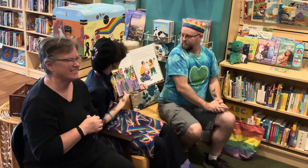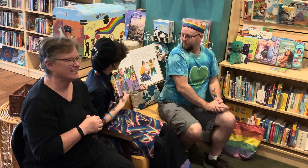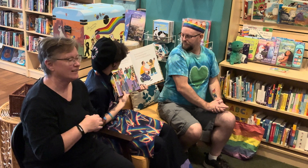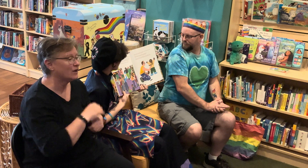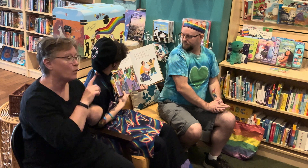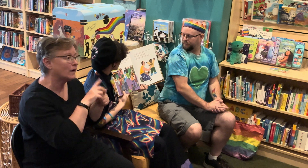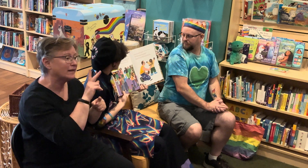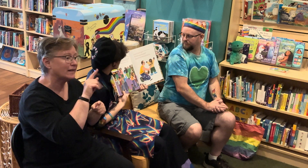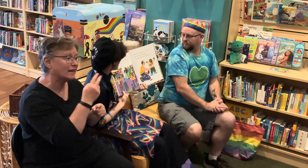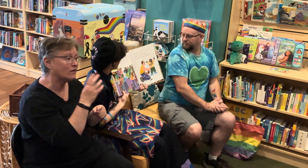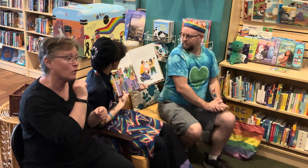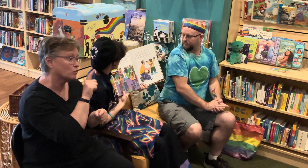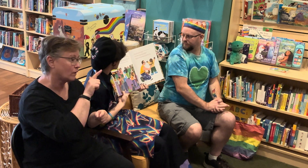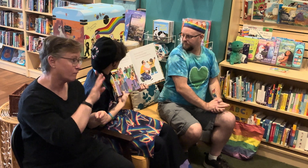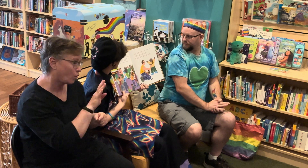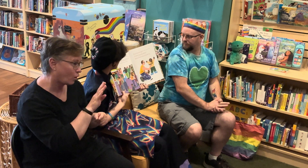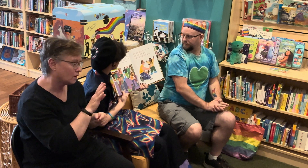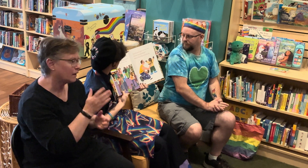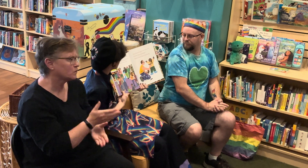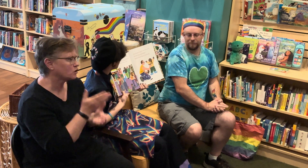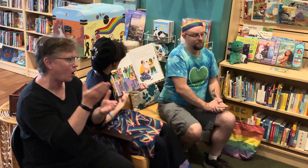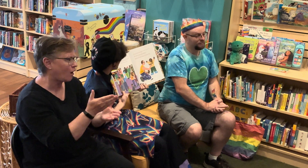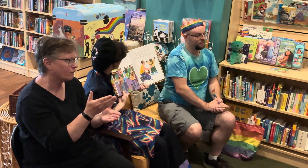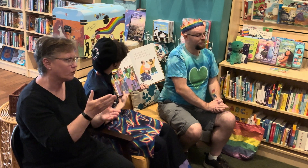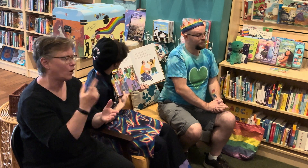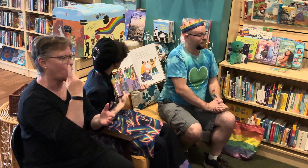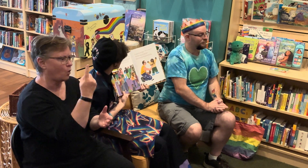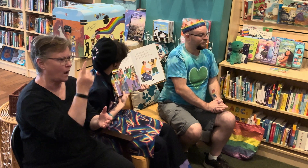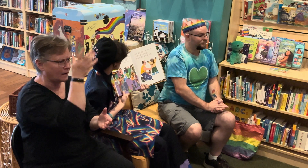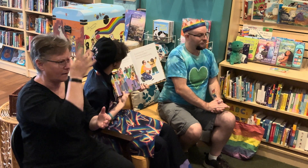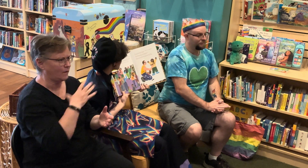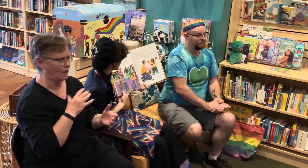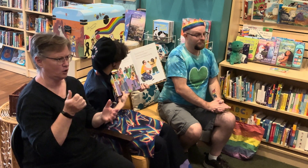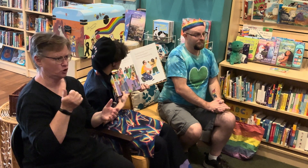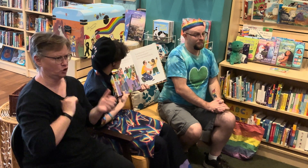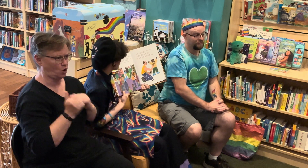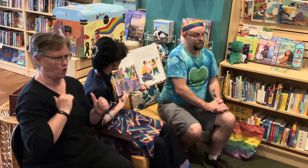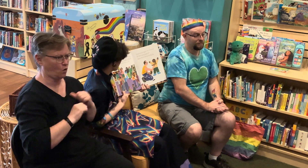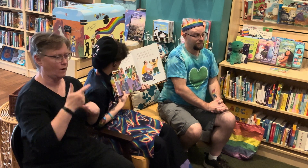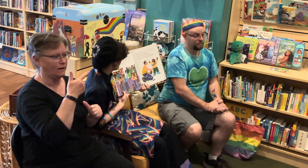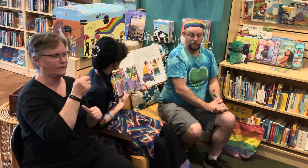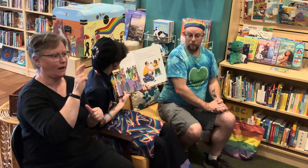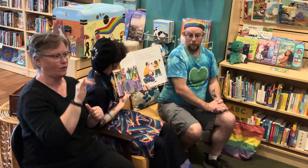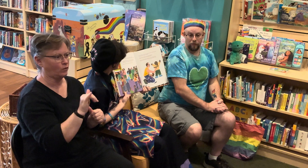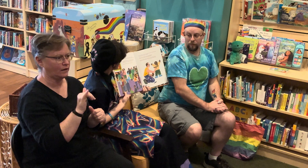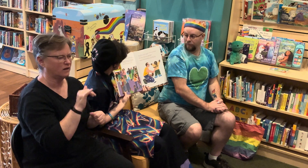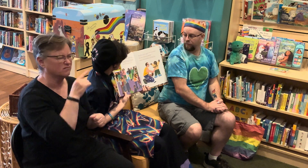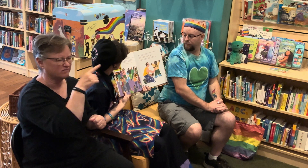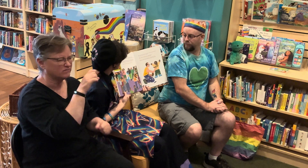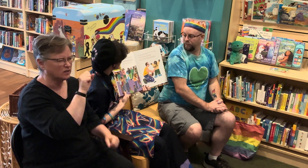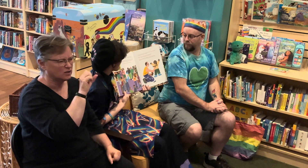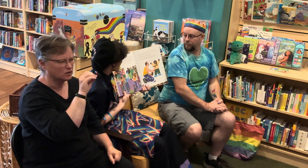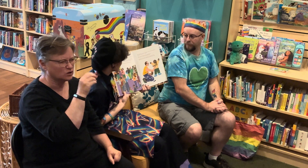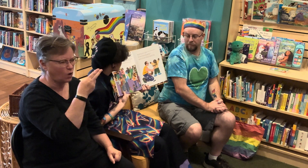24, he was offered a major one-man show at the Tony Shafrazi Gallery in SoHo. The opening was packed